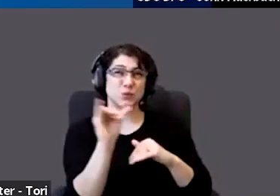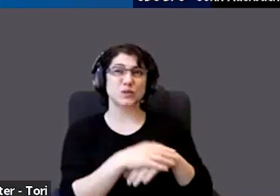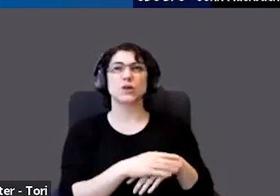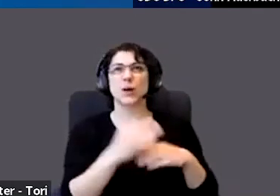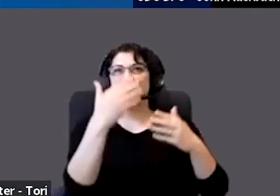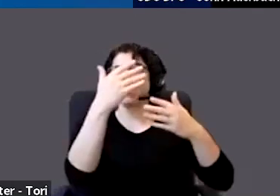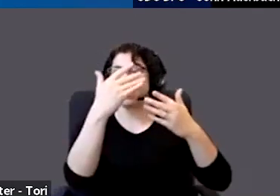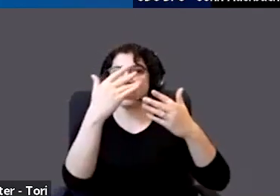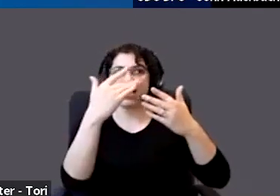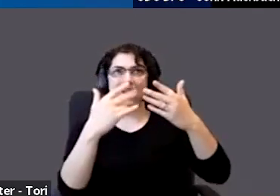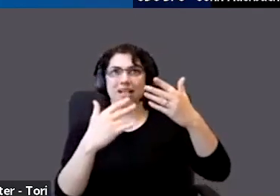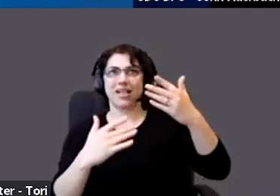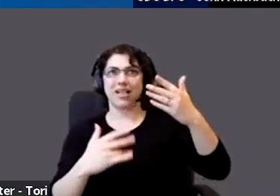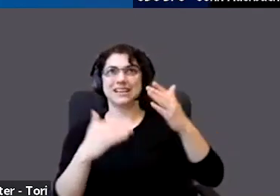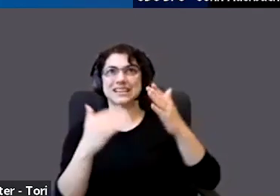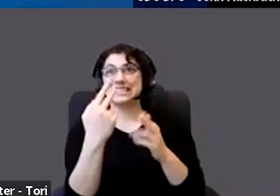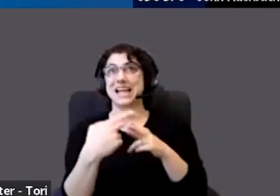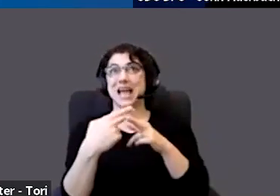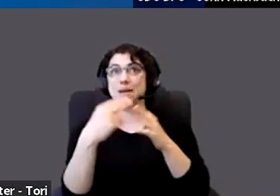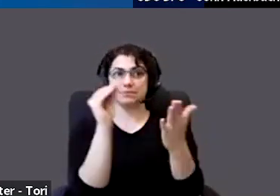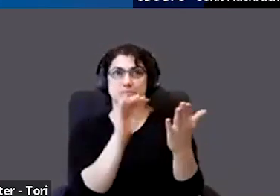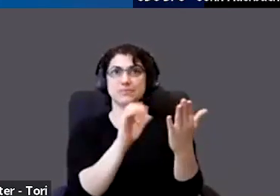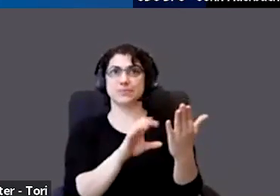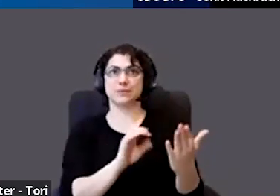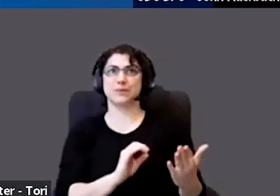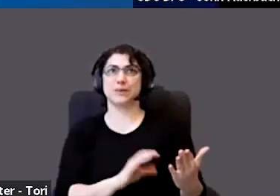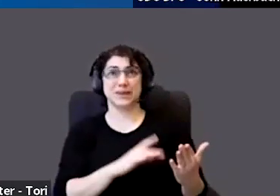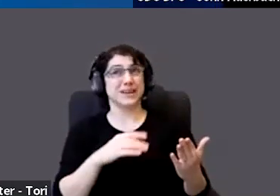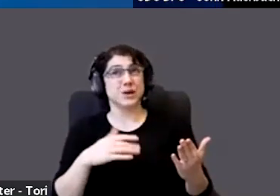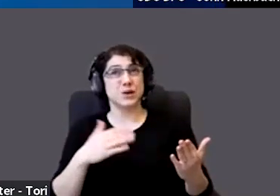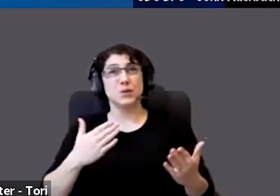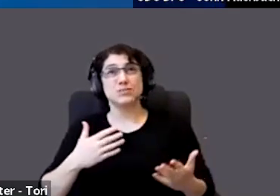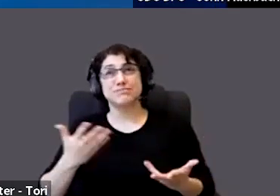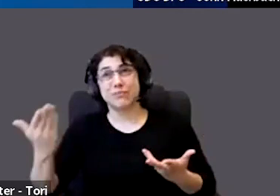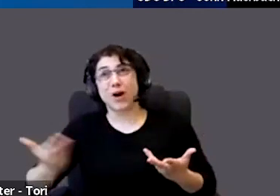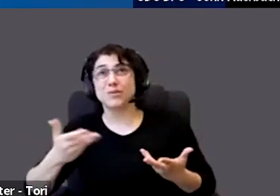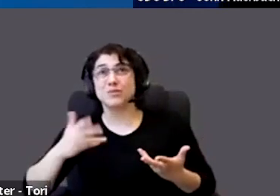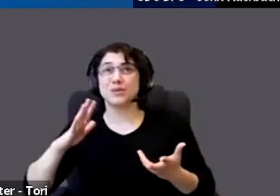and I are adding more names to it. We would welcome your suggestions and your solicitation of people to apply,